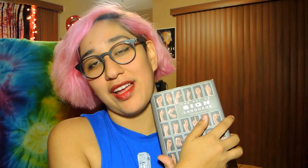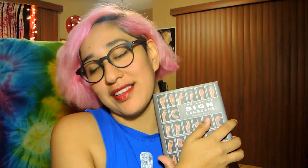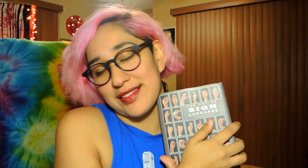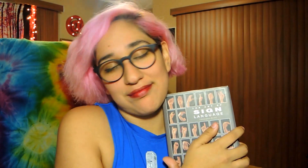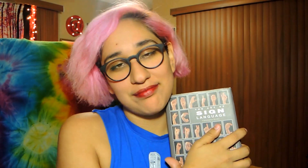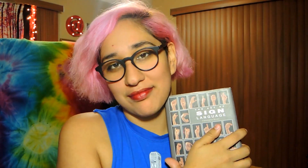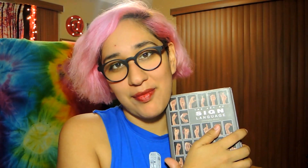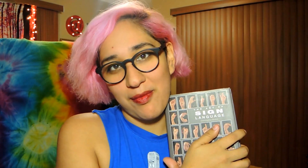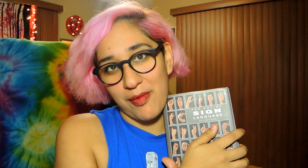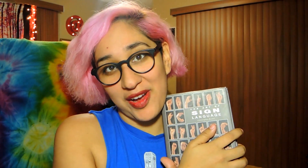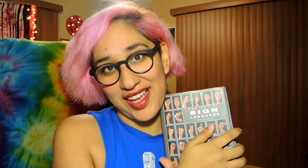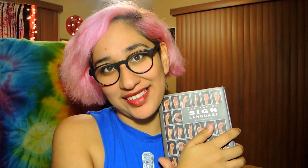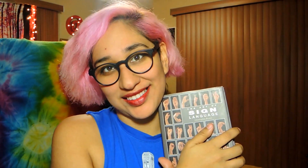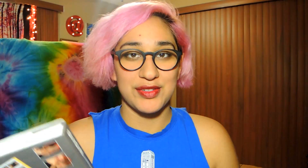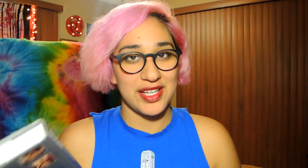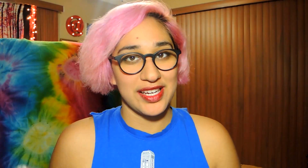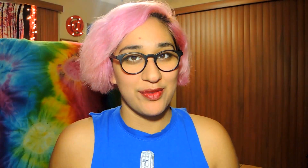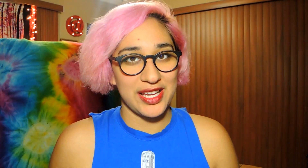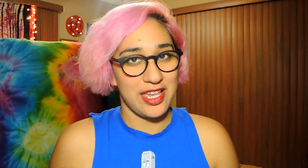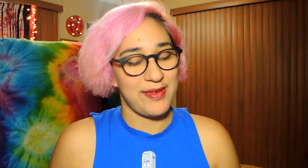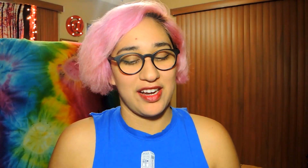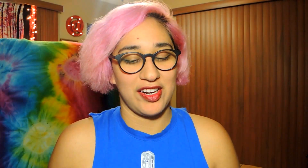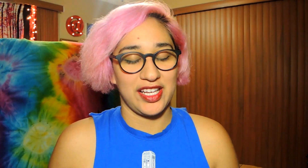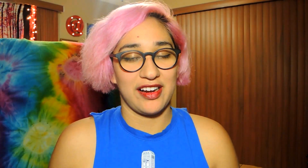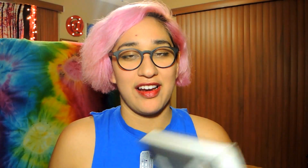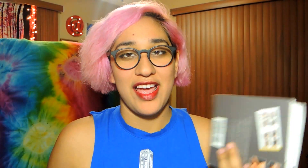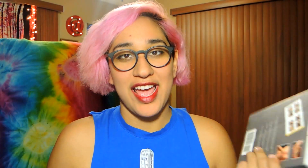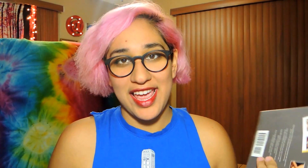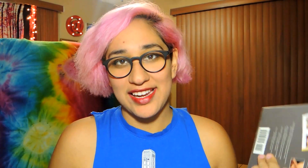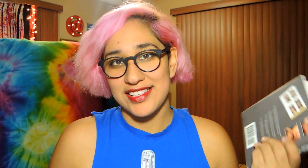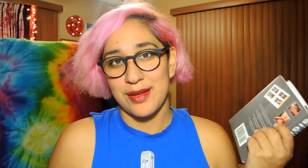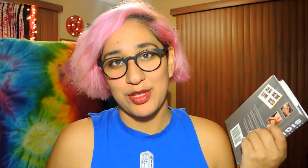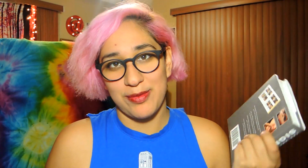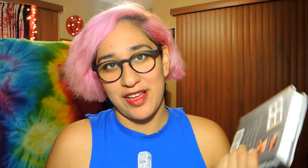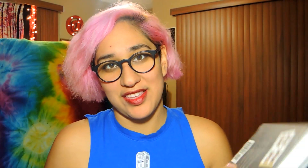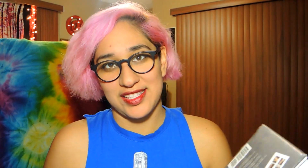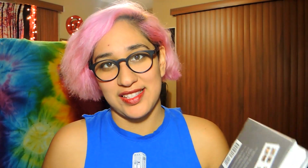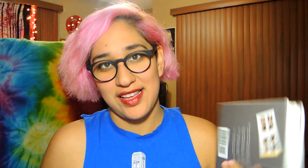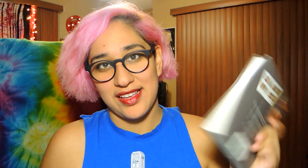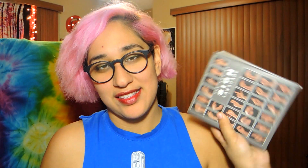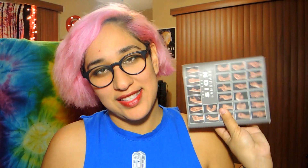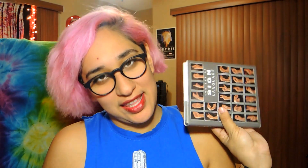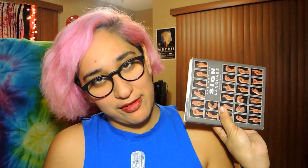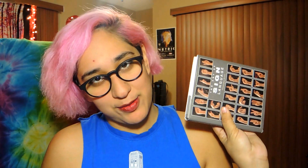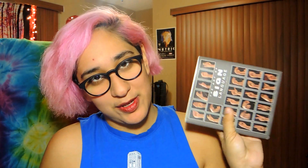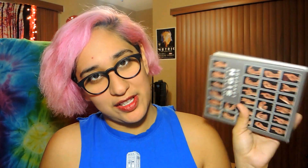because why not? I was talking to Rikki about it earlier and I stumbled upon this sign language